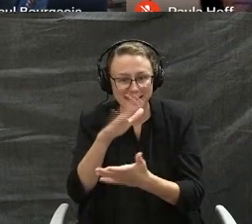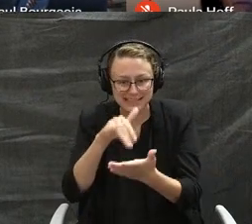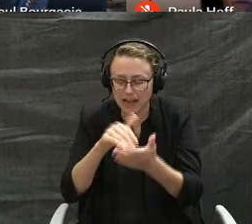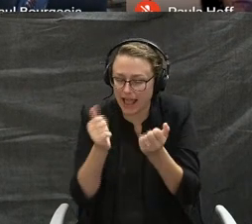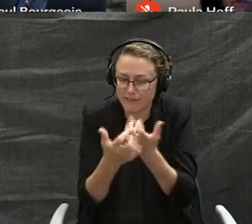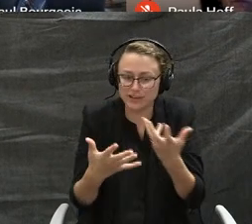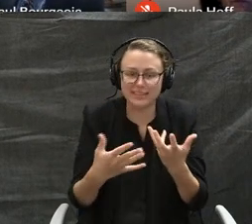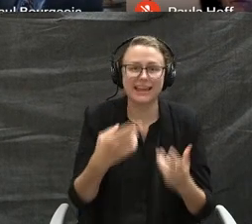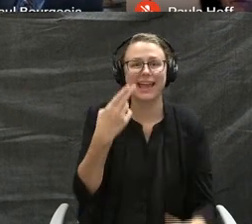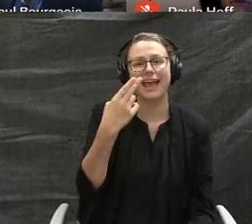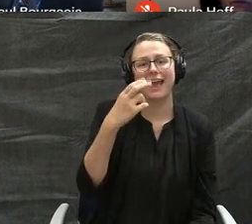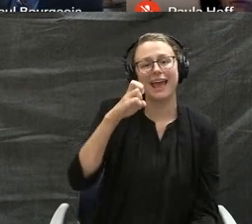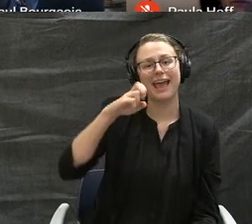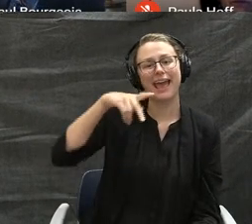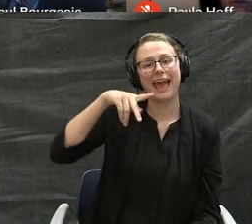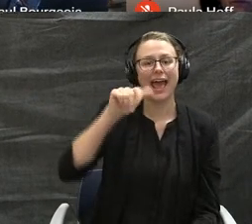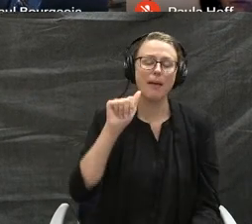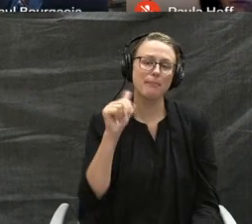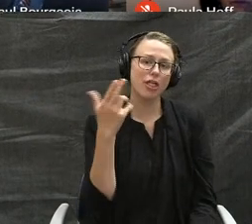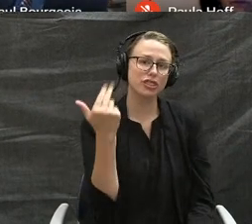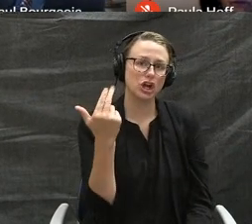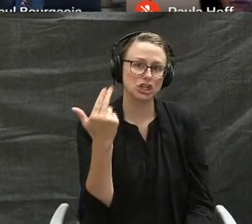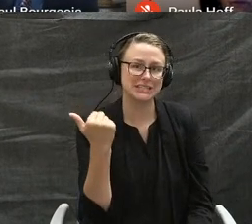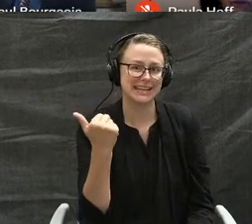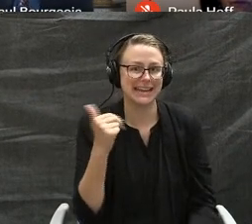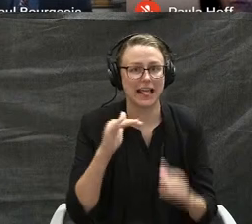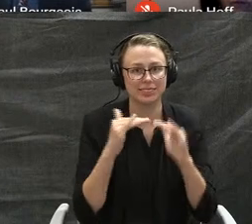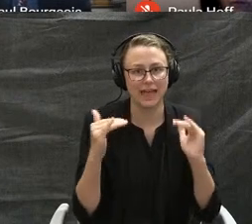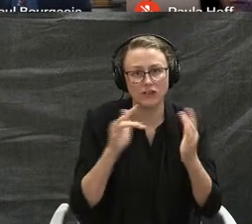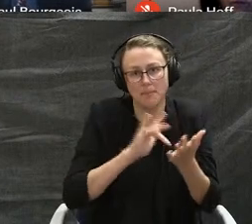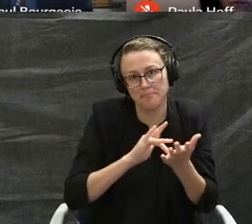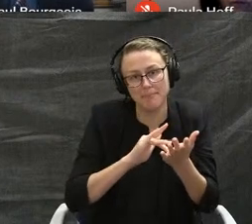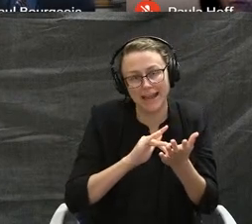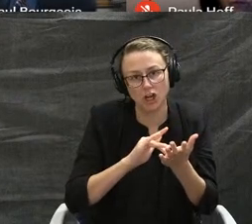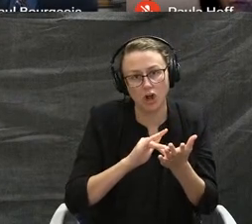district, these are HEPA 13 level medical grade filters. Now